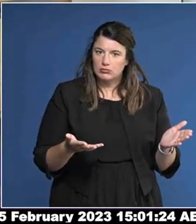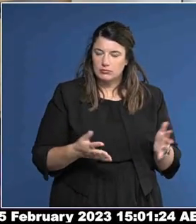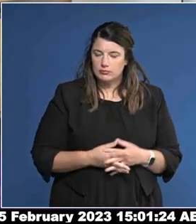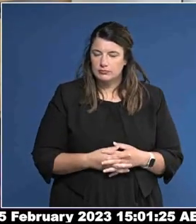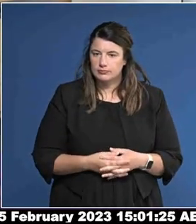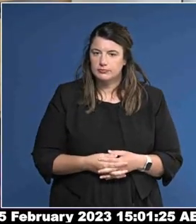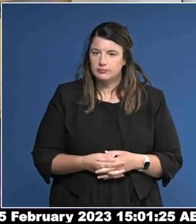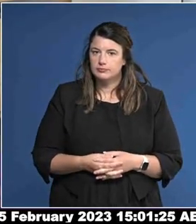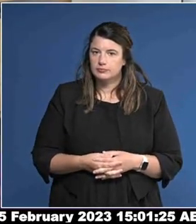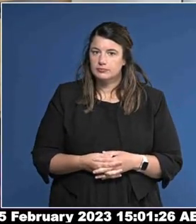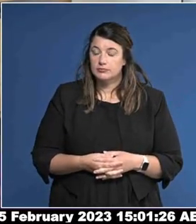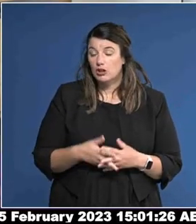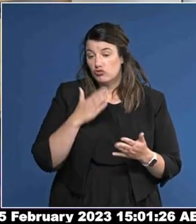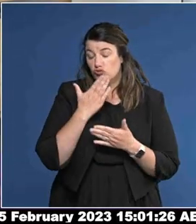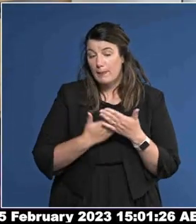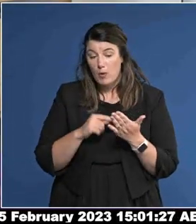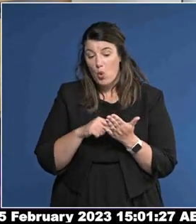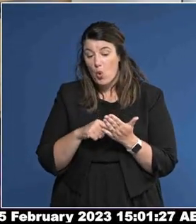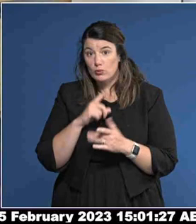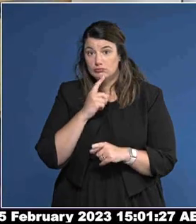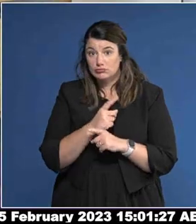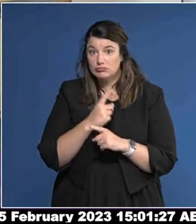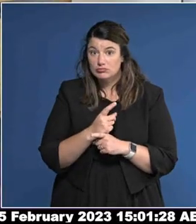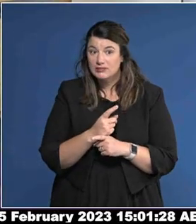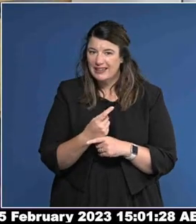And the report suggests that there is further work that needs to be done by